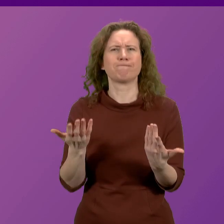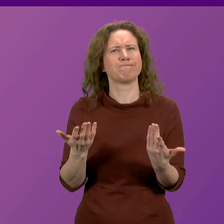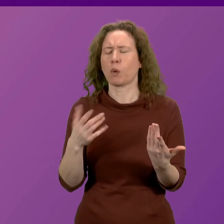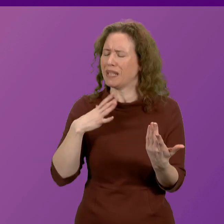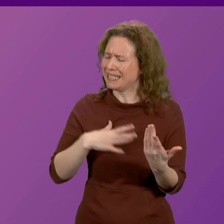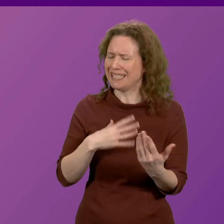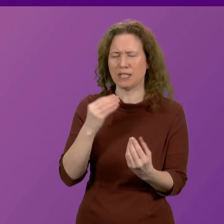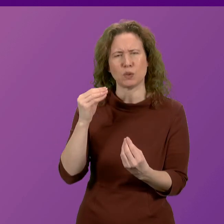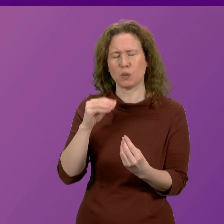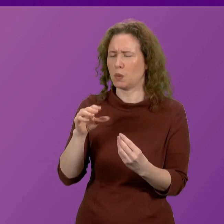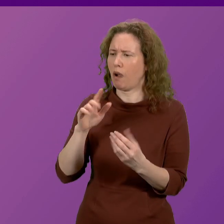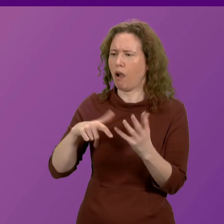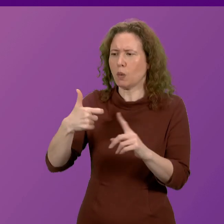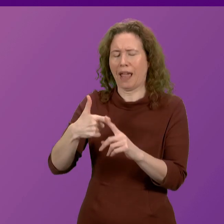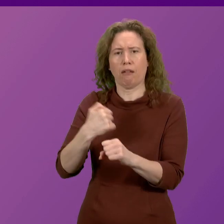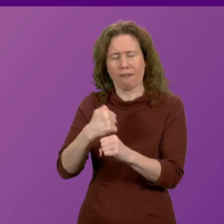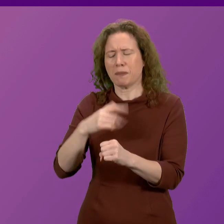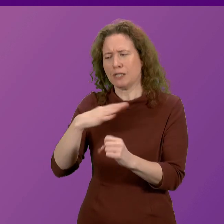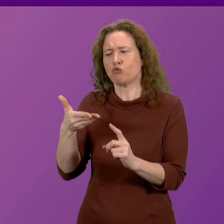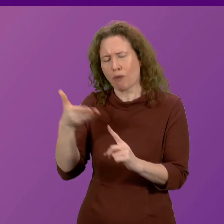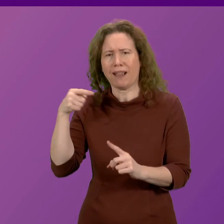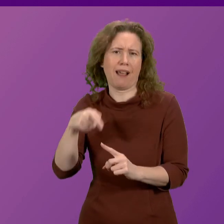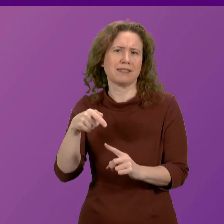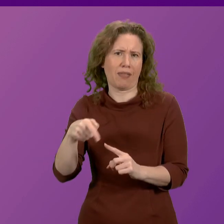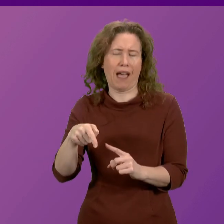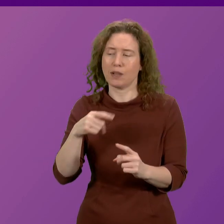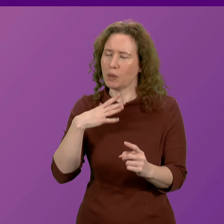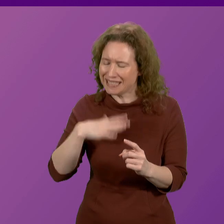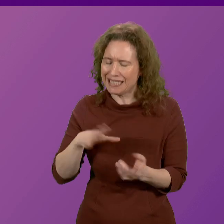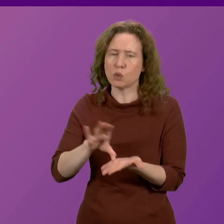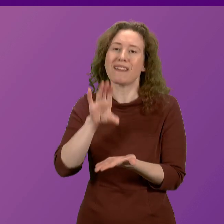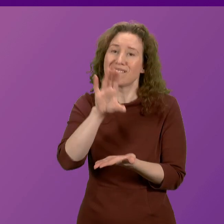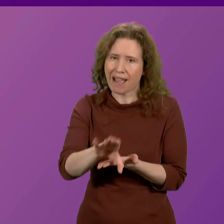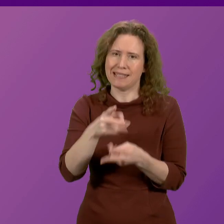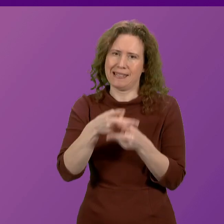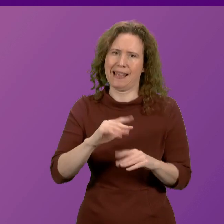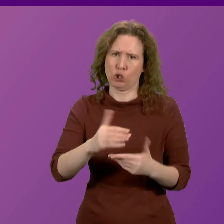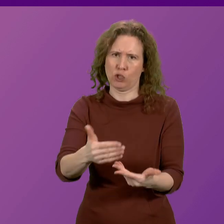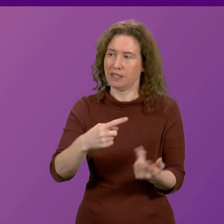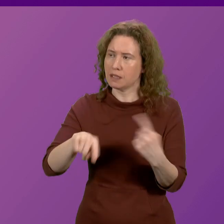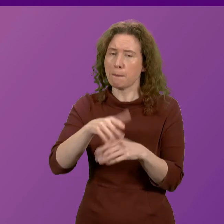we can take forward the effective investment in the care services on which our public depend.